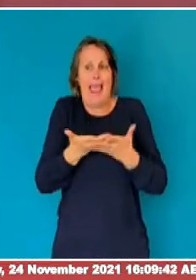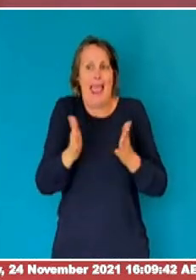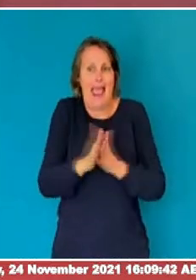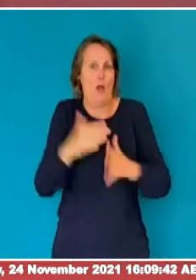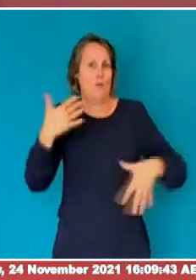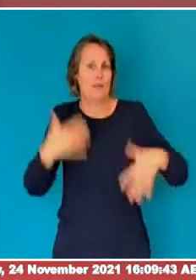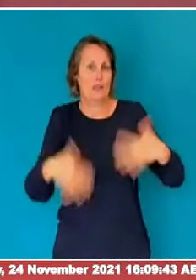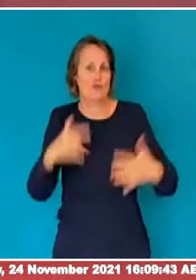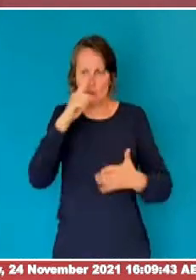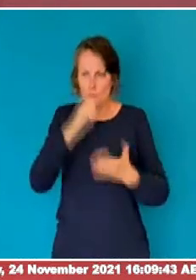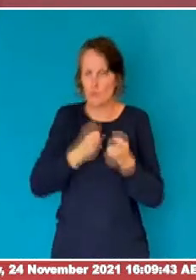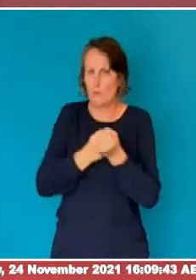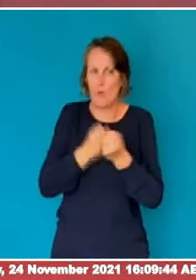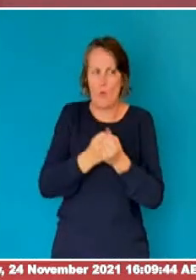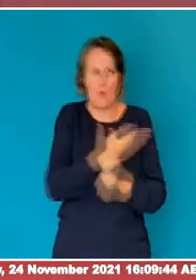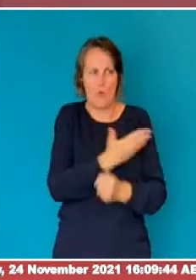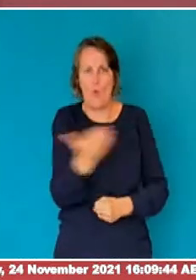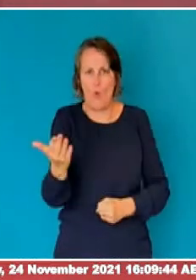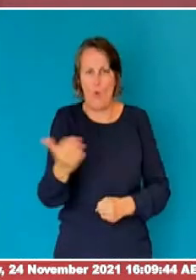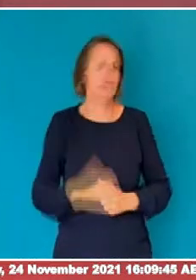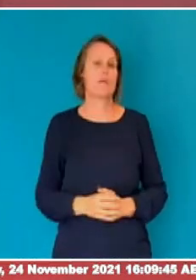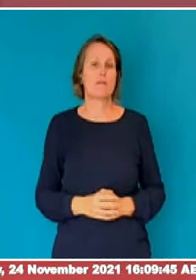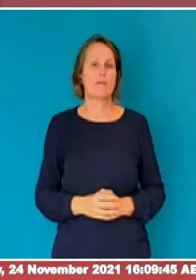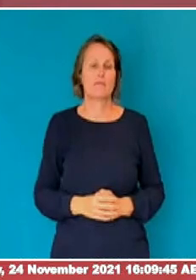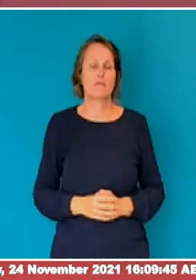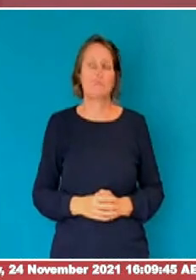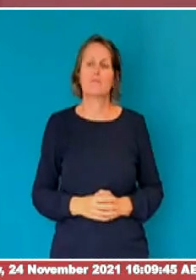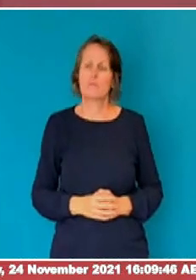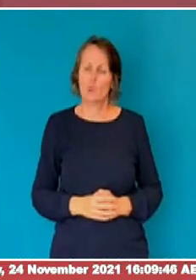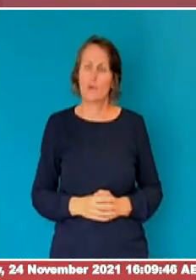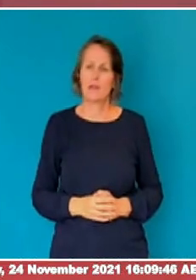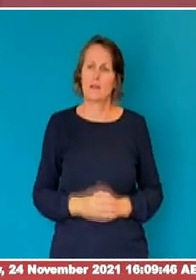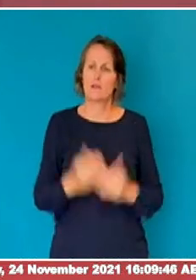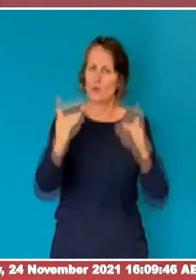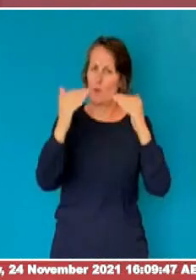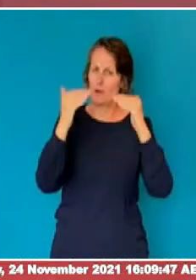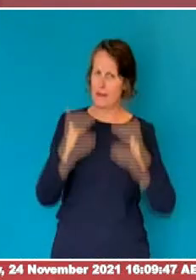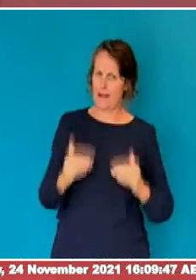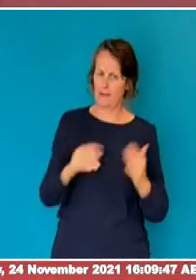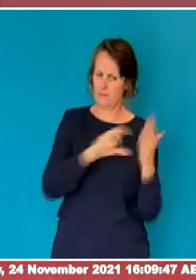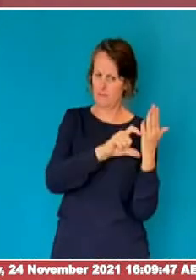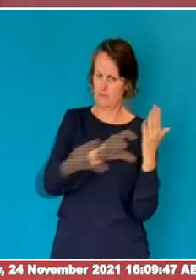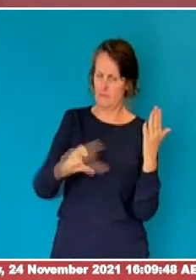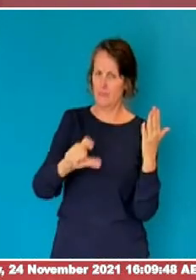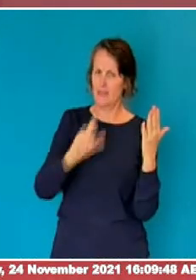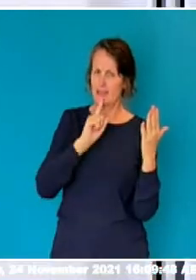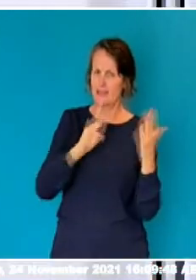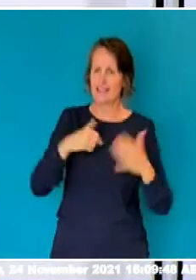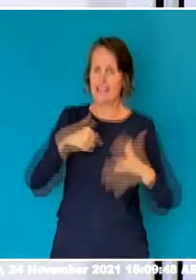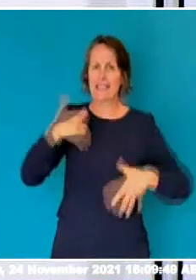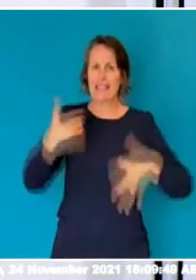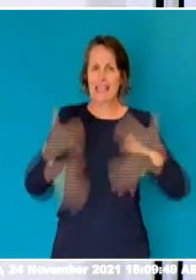The next heading on that page, under the paragraph I just directed your attention to, is "Injuries sustained outside work".